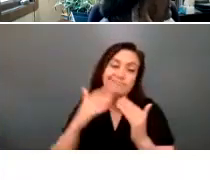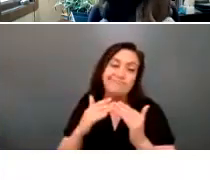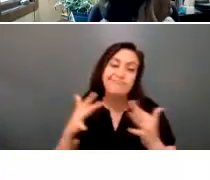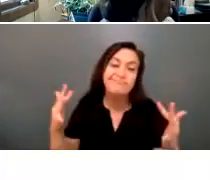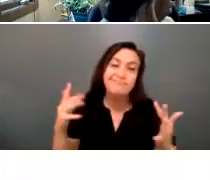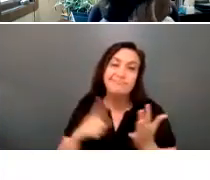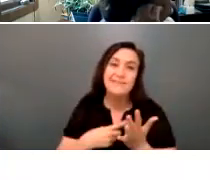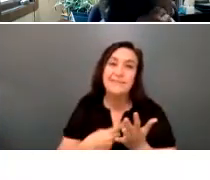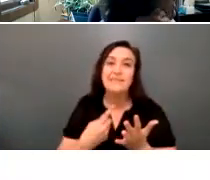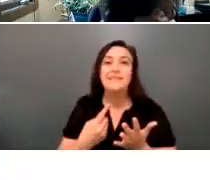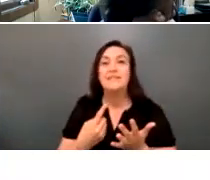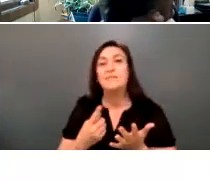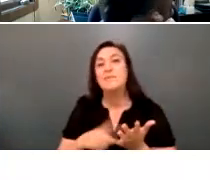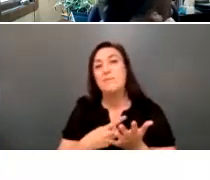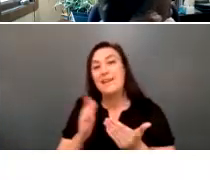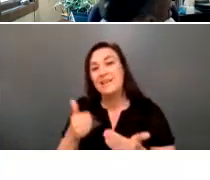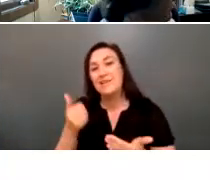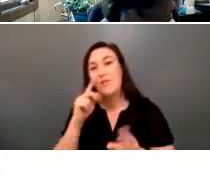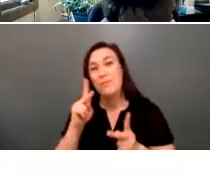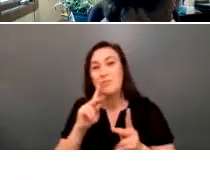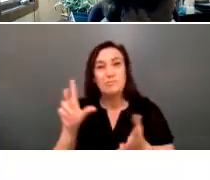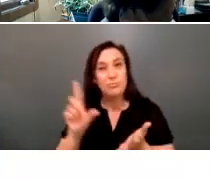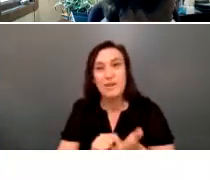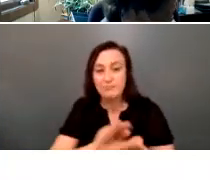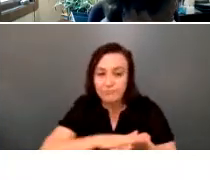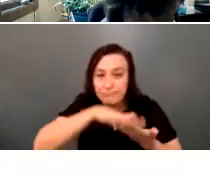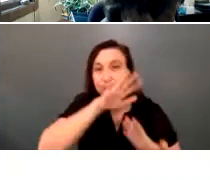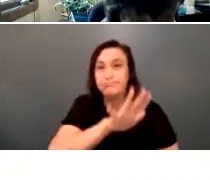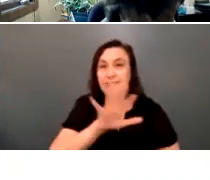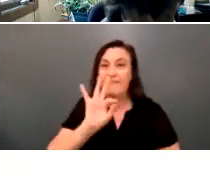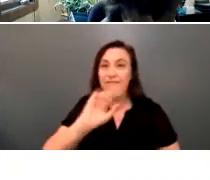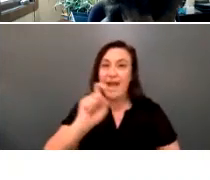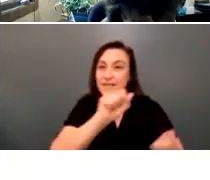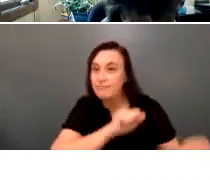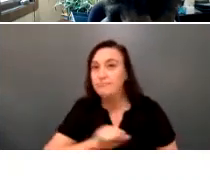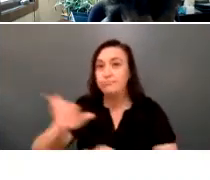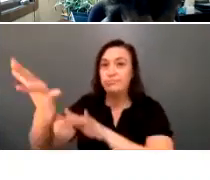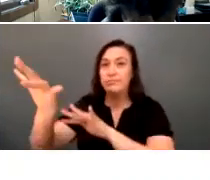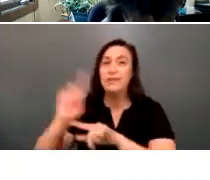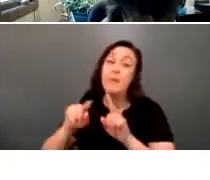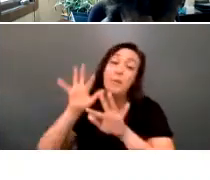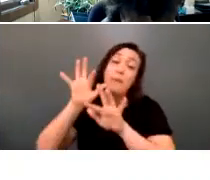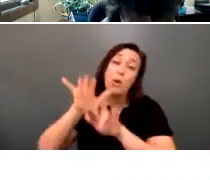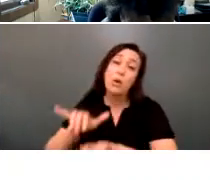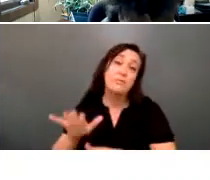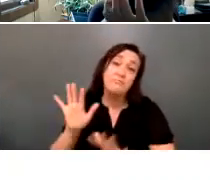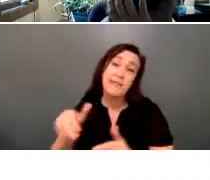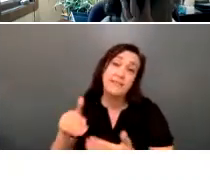with people if they just fax everything in together in one lump, but the portal is an option in the portal is great.